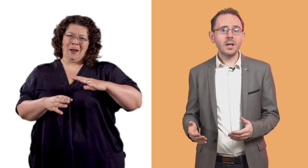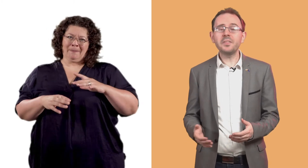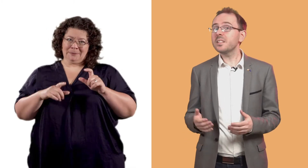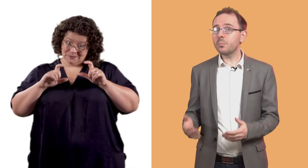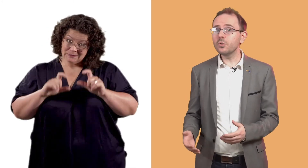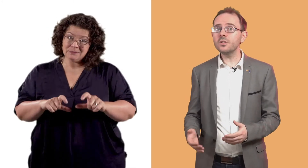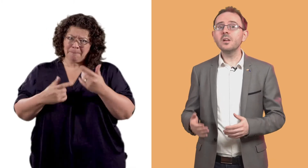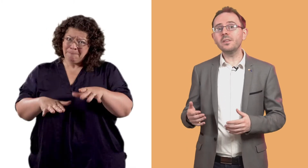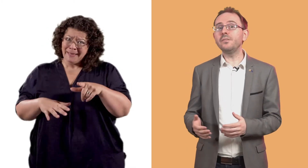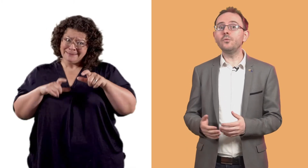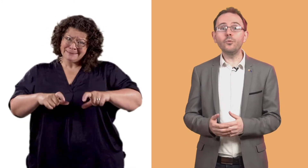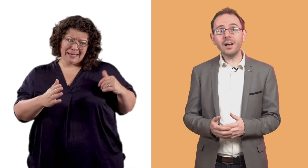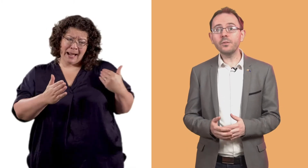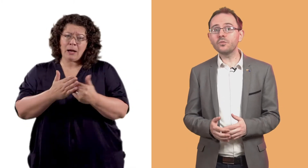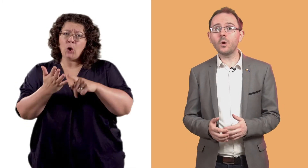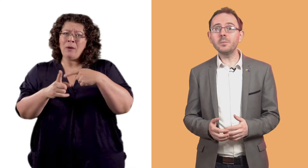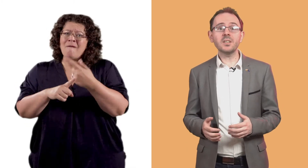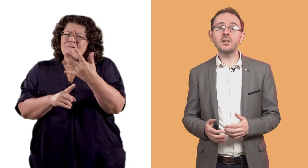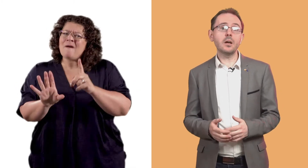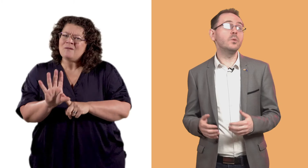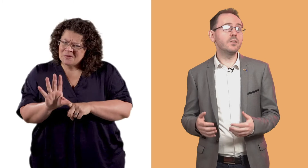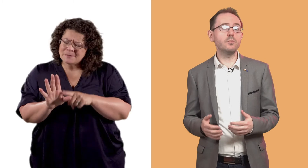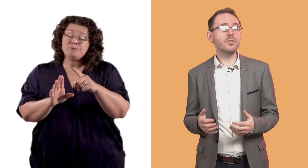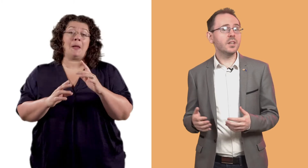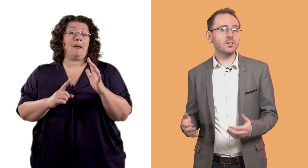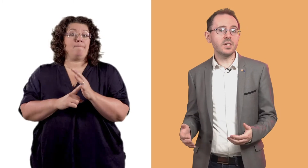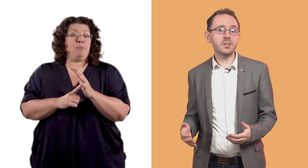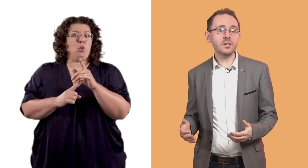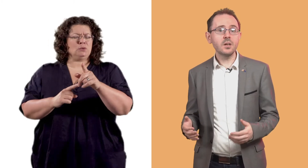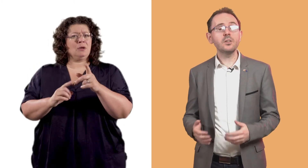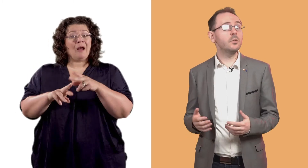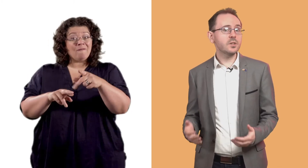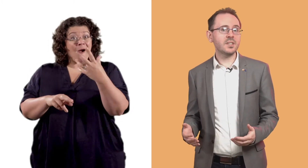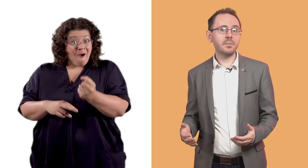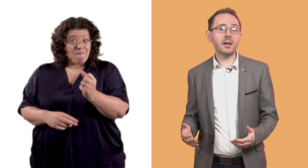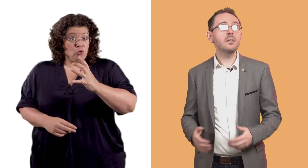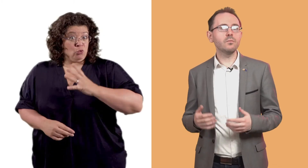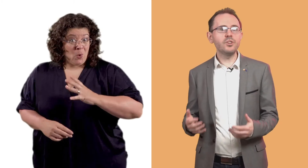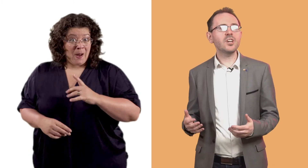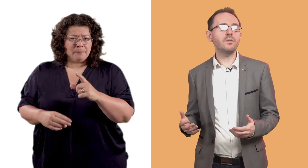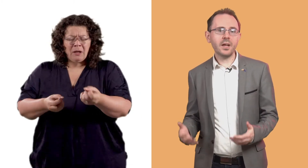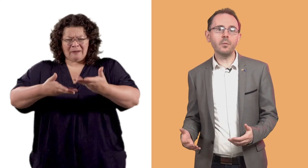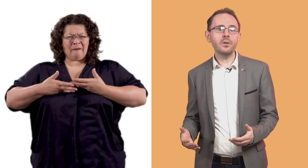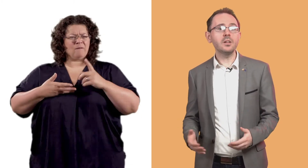I think it's important that if you do have those requirements and it only gives you pre-settled status, don't accept that, reach out for help,